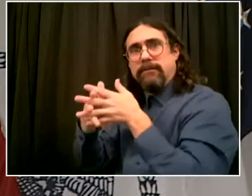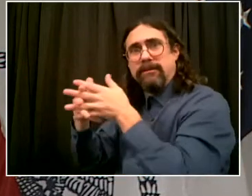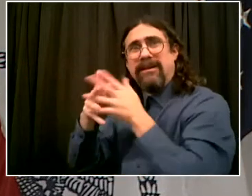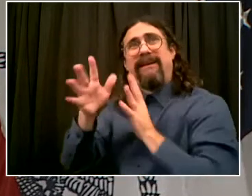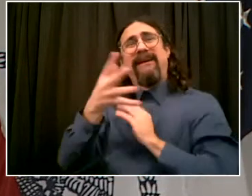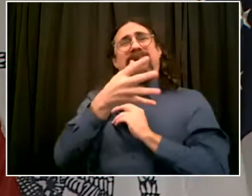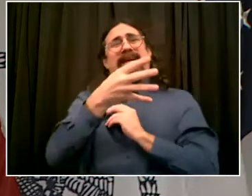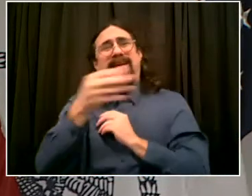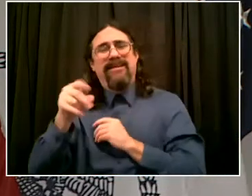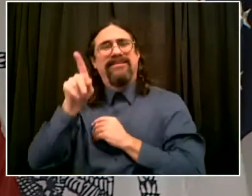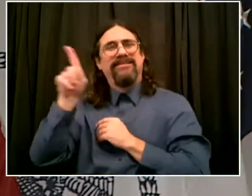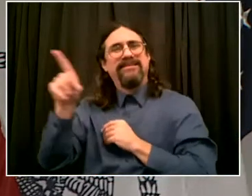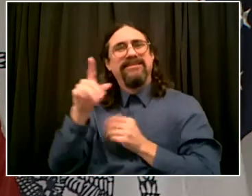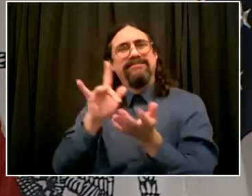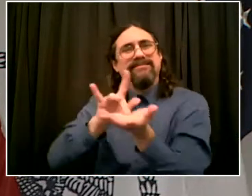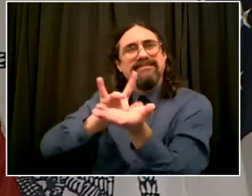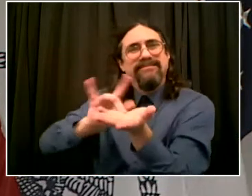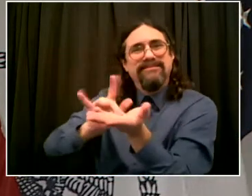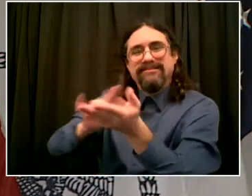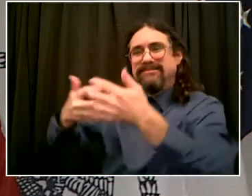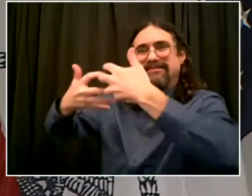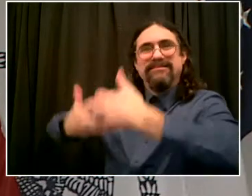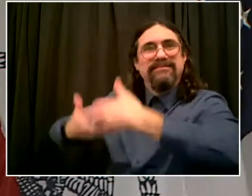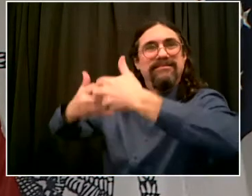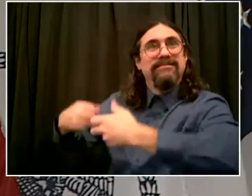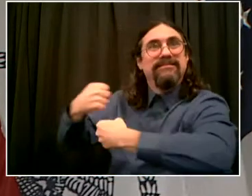FIRST HUNDRED DAYS THAT IS UNQUESTIONABLY